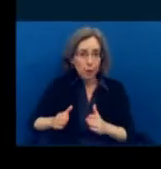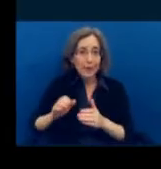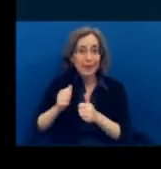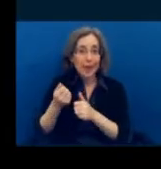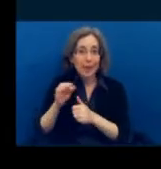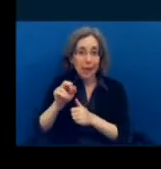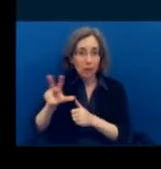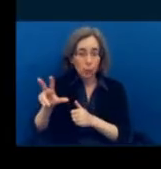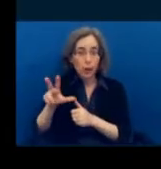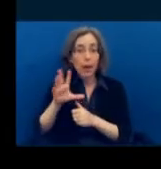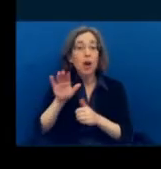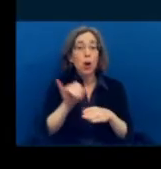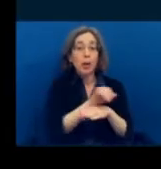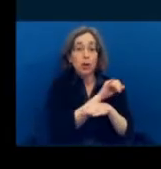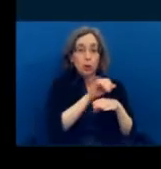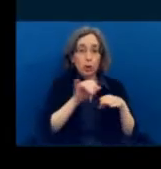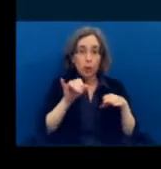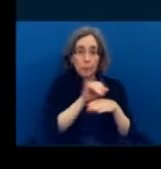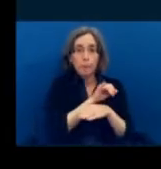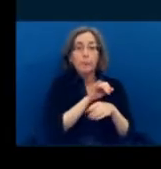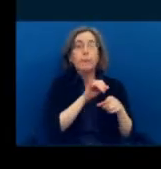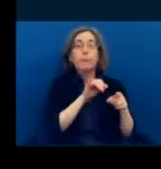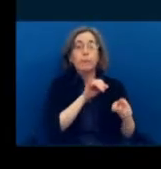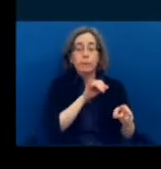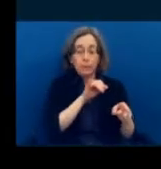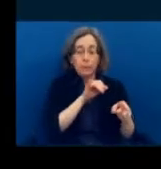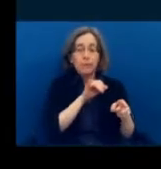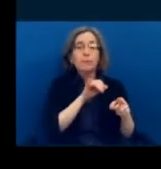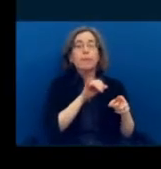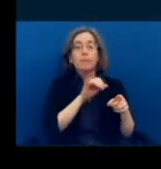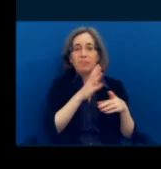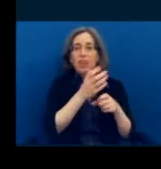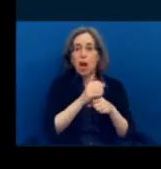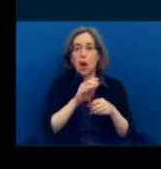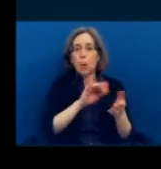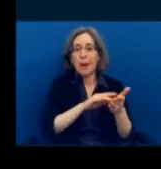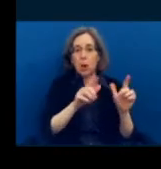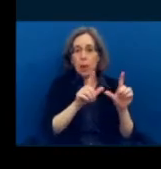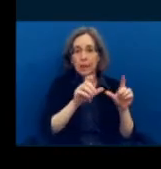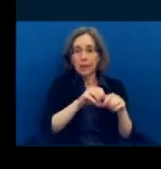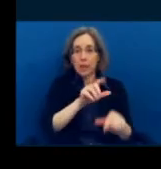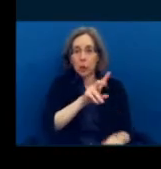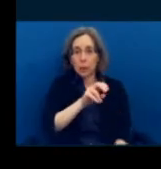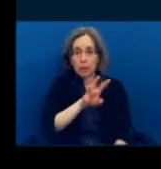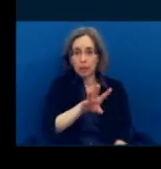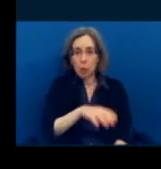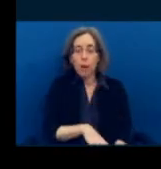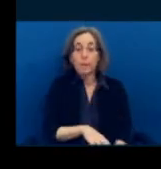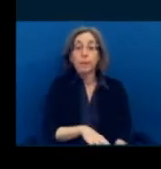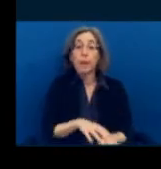PRESBYTERIAN HOSPITAL AND OBTAINED HER MEDICAL LICENSE IN DURING THE PERIOD IN WHICH SHE STUDIED MEDICINE SHE